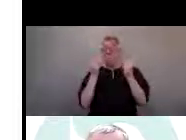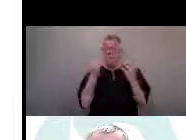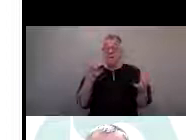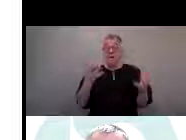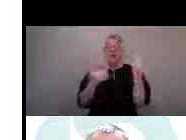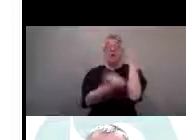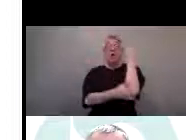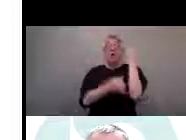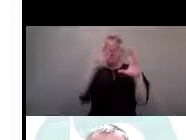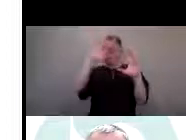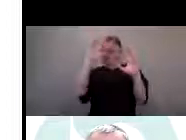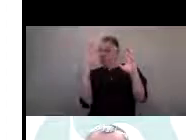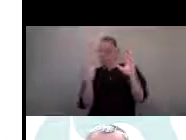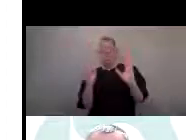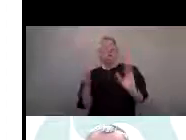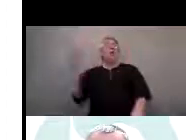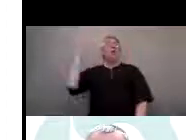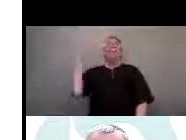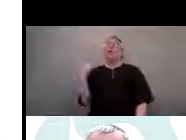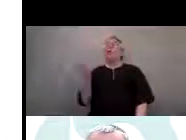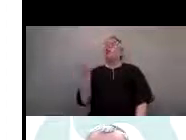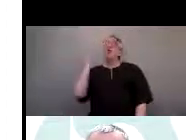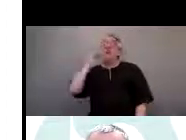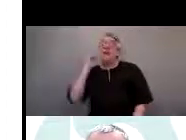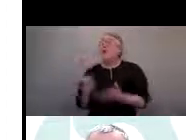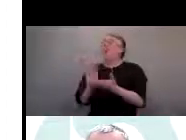plantation covered today by many insurances in many